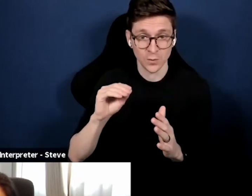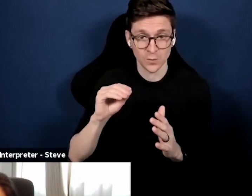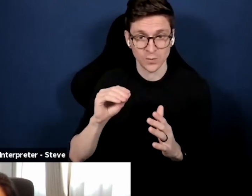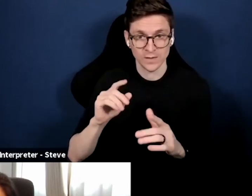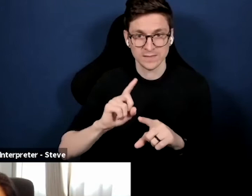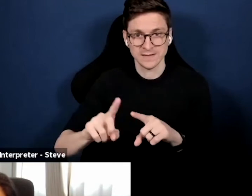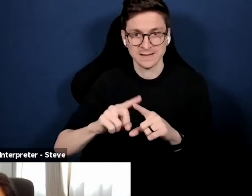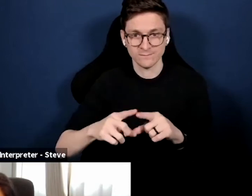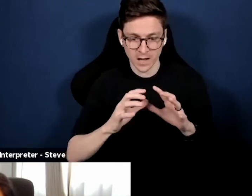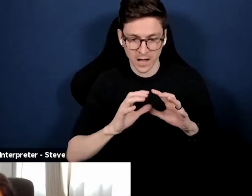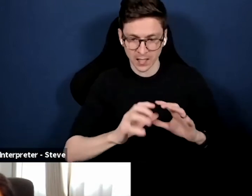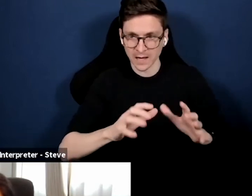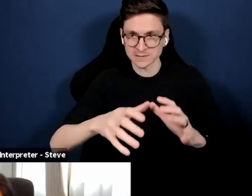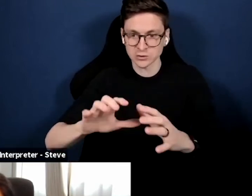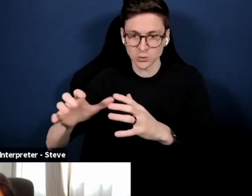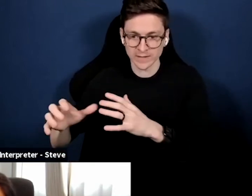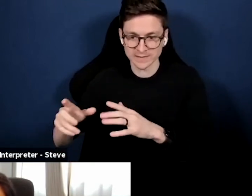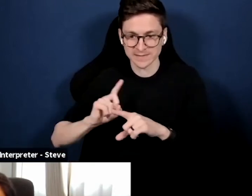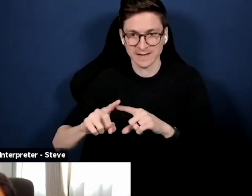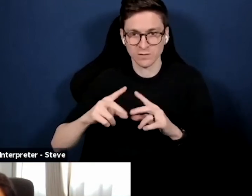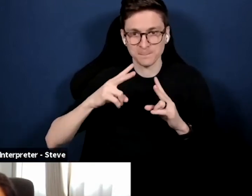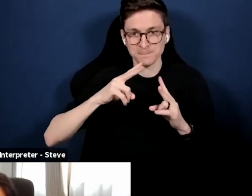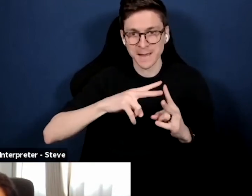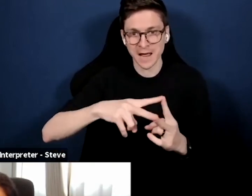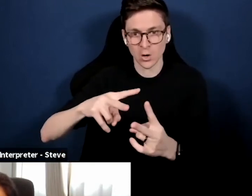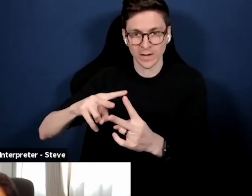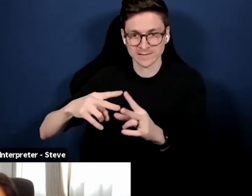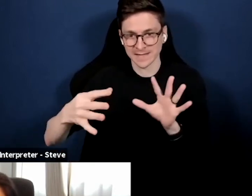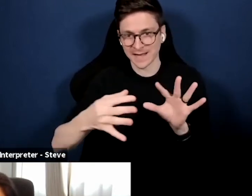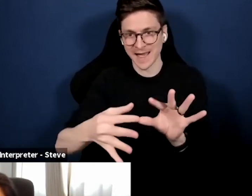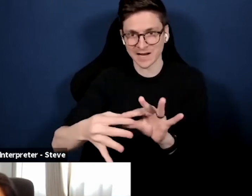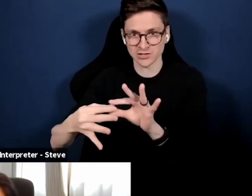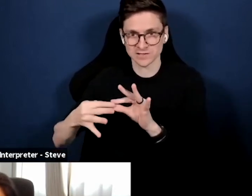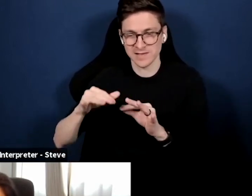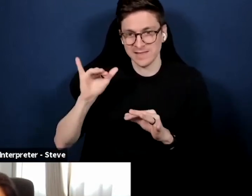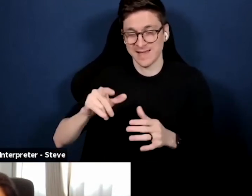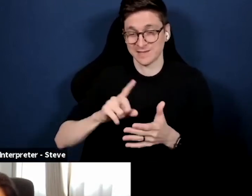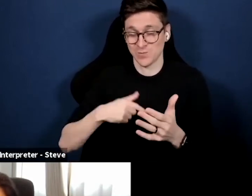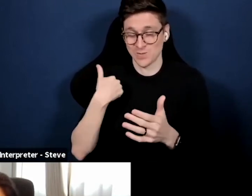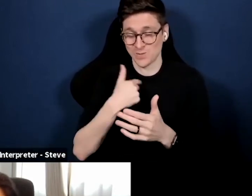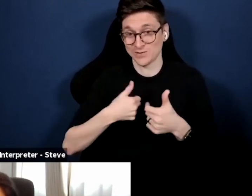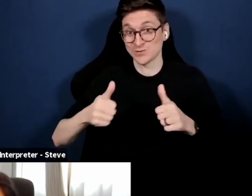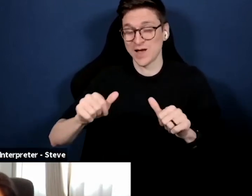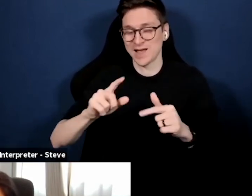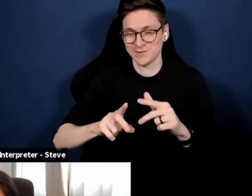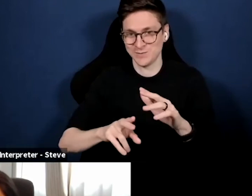pairings are what we're hoping to build up but you know there's still lots of work to do thank you